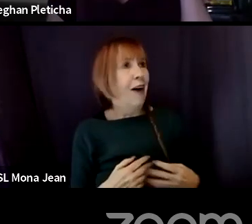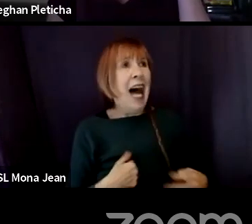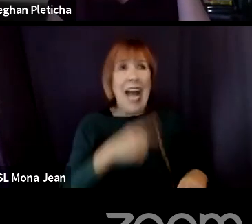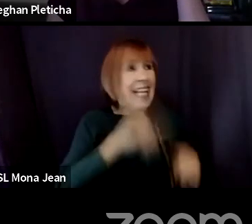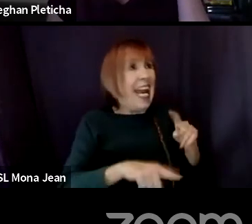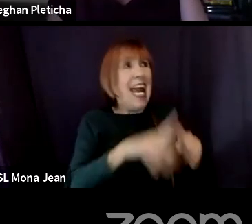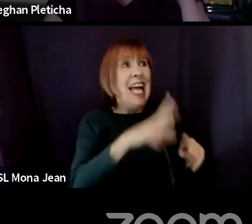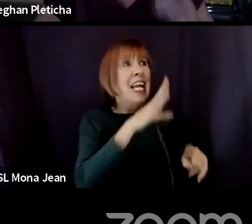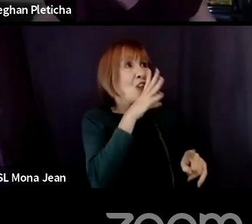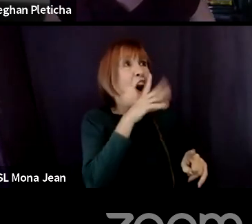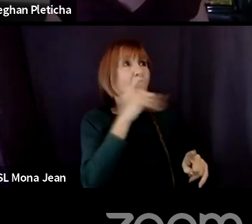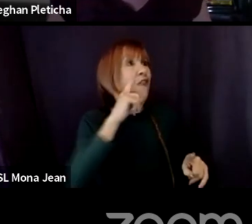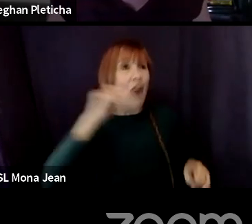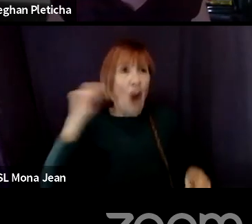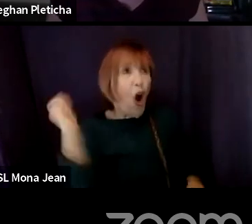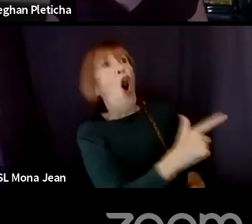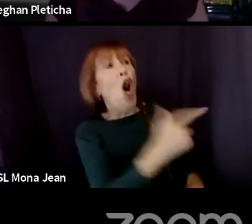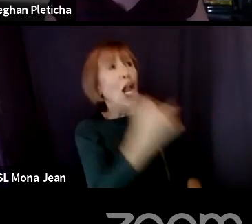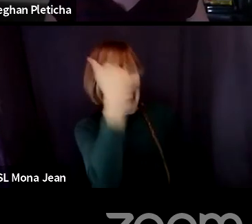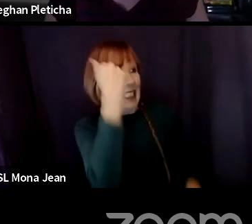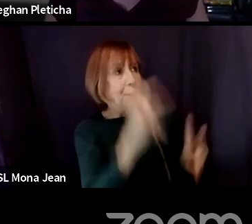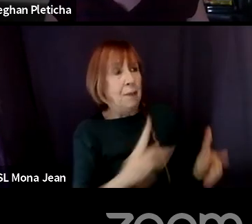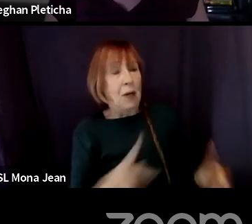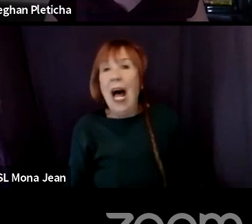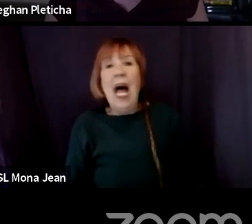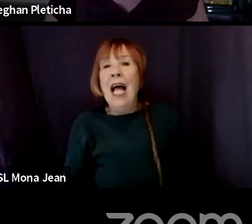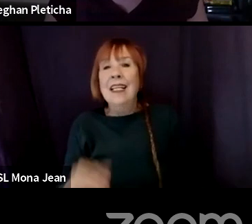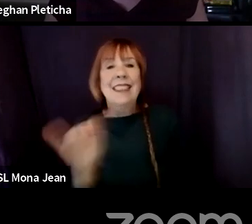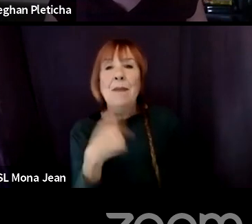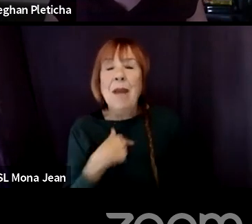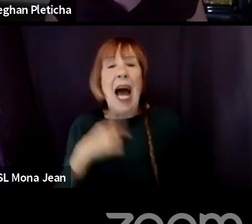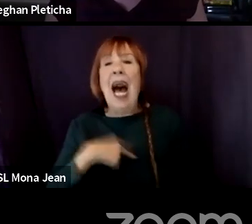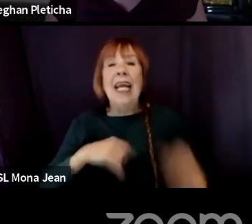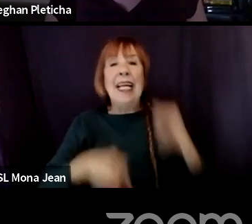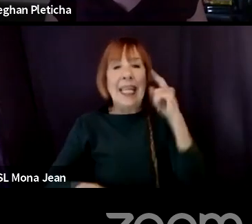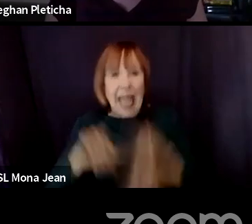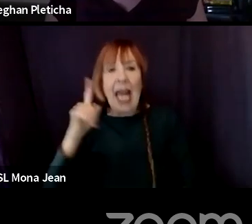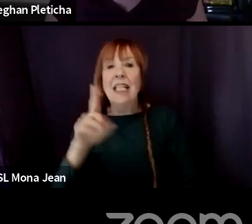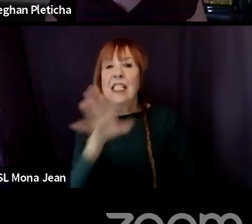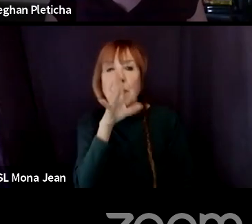You can see I'm with you, I say be the person in the room who has the voice people respect it.